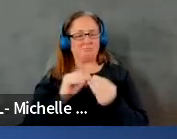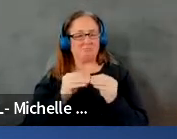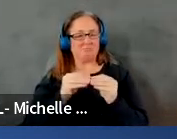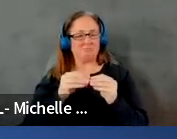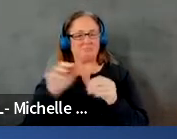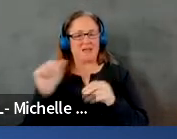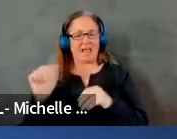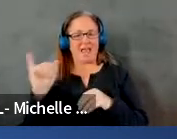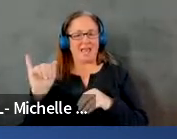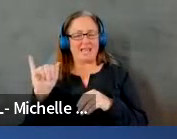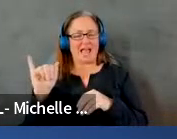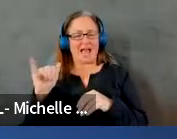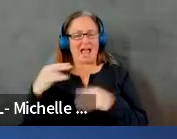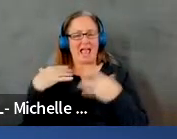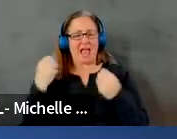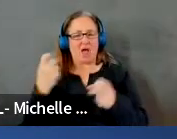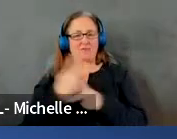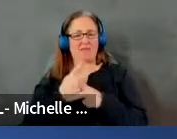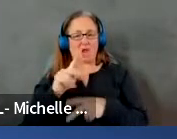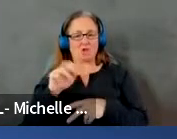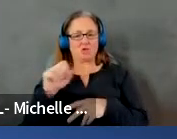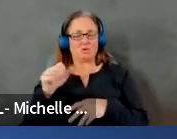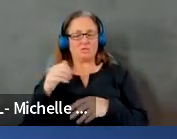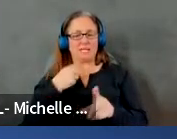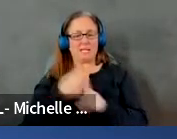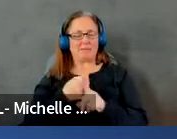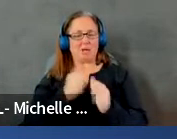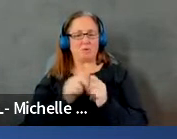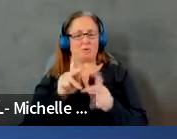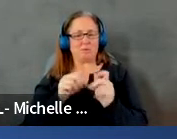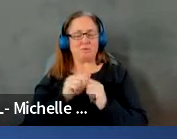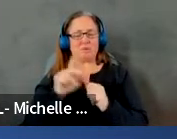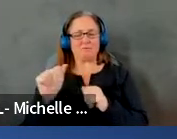healthcare tools and the impact that they can have on people with disabilities. Those other